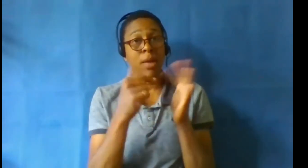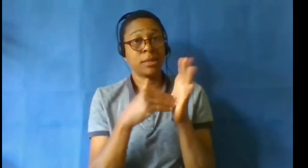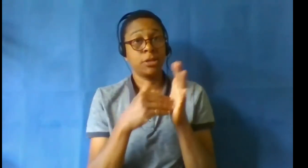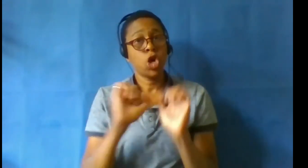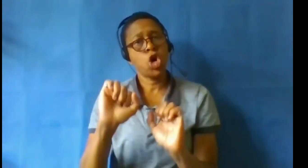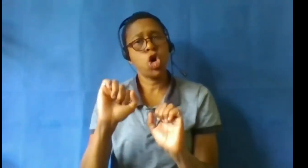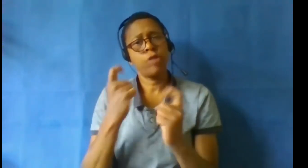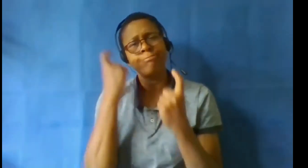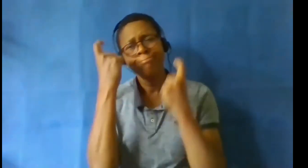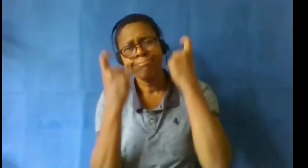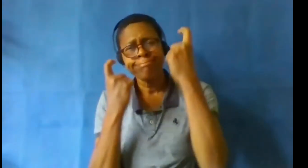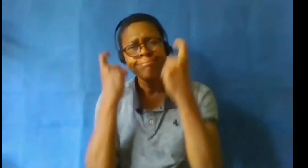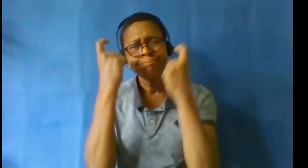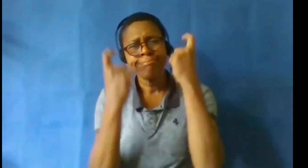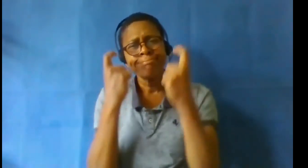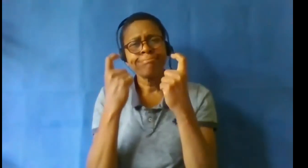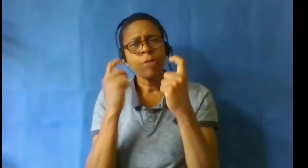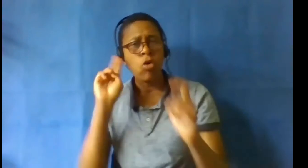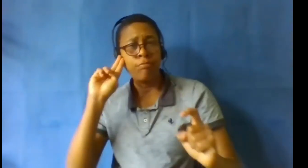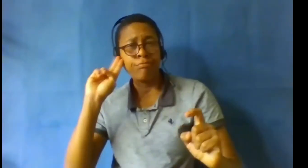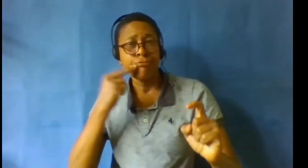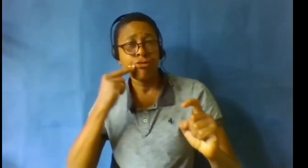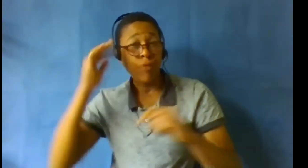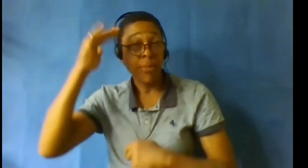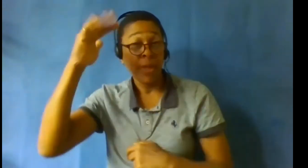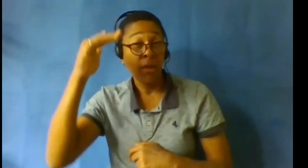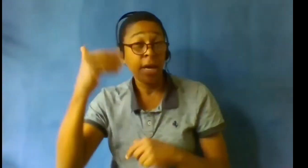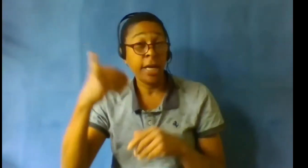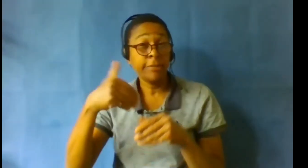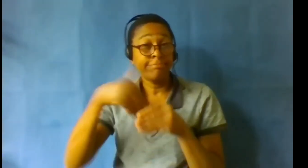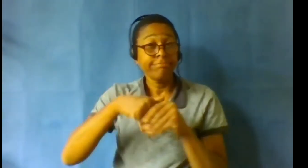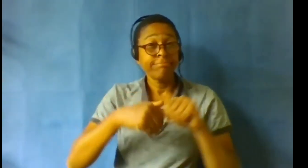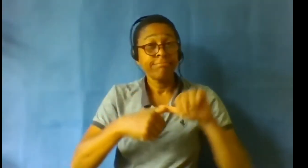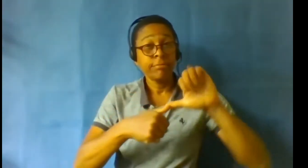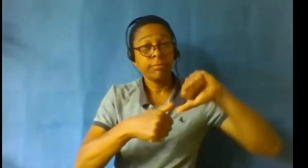questions if you have any questions please do feel free to put those in the